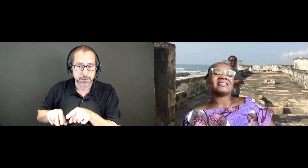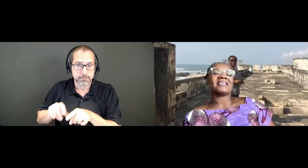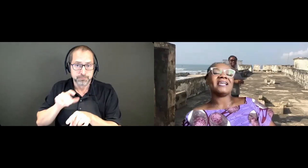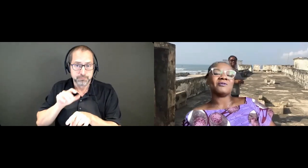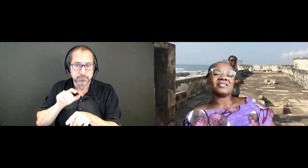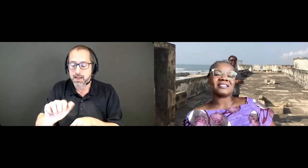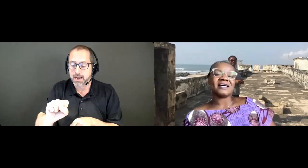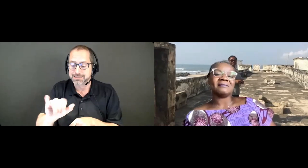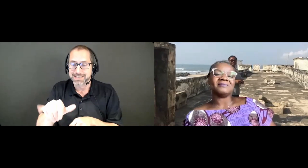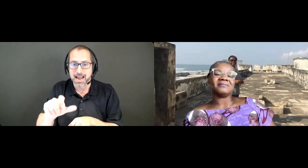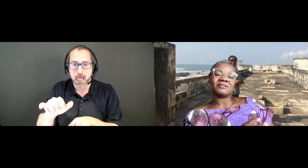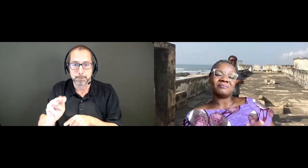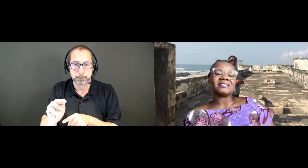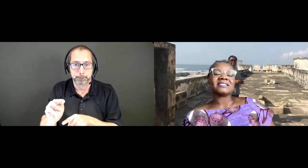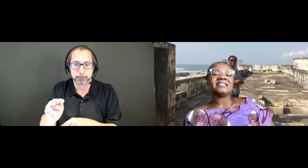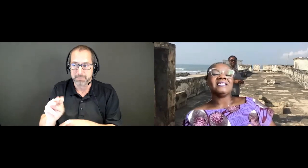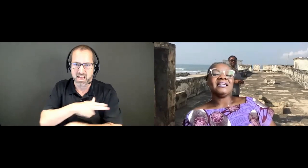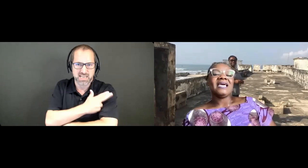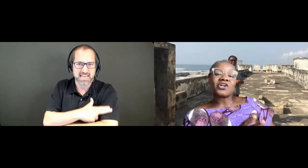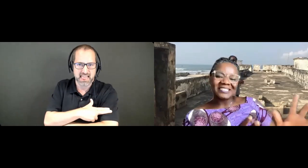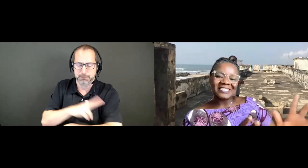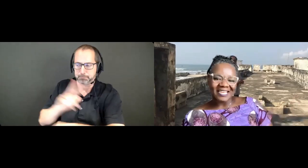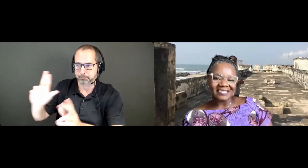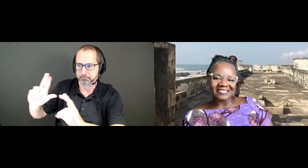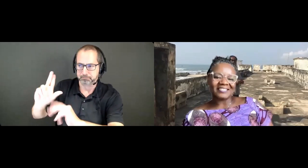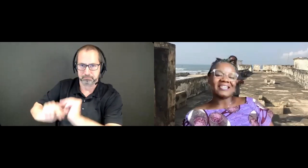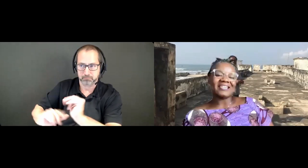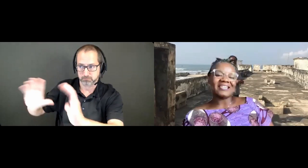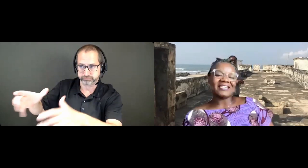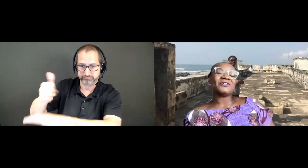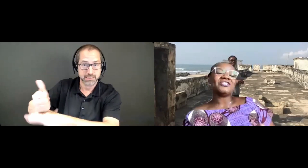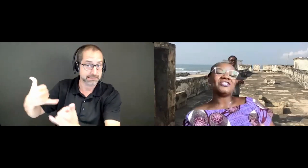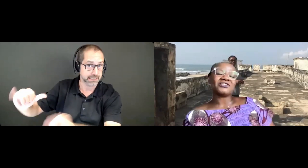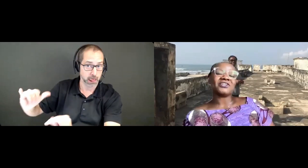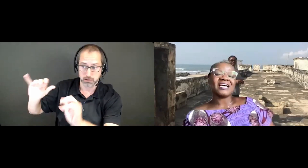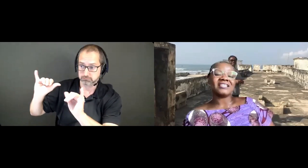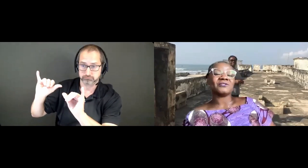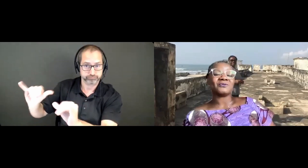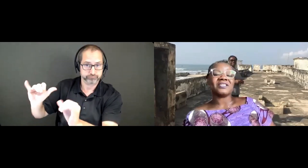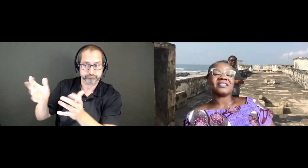asylum was – that was built, and still currently standing today to institutionalize those with